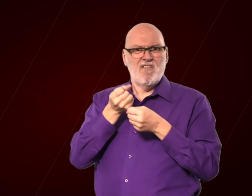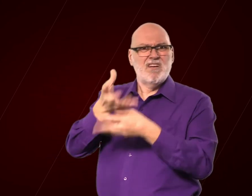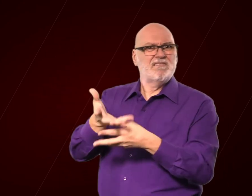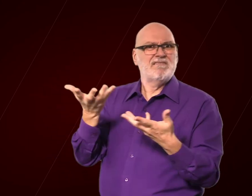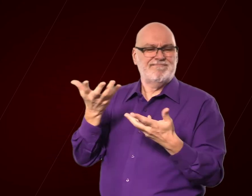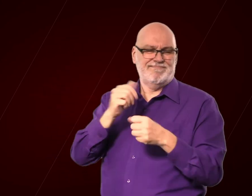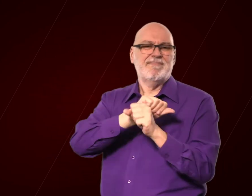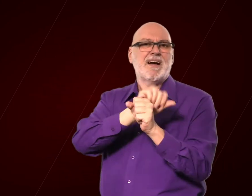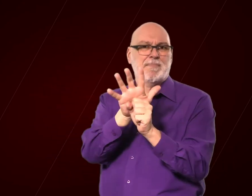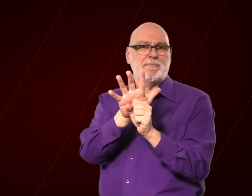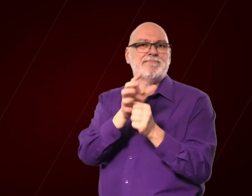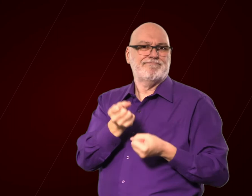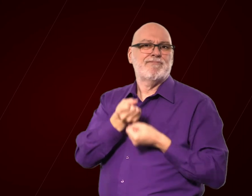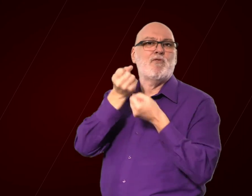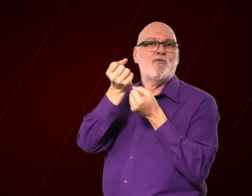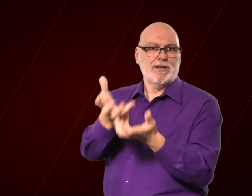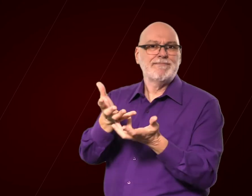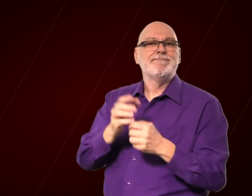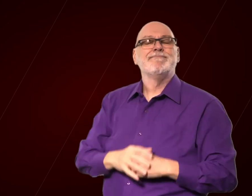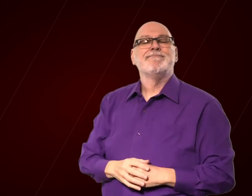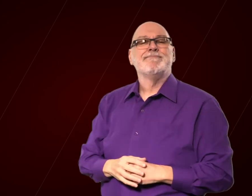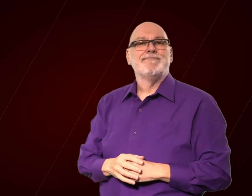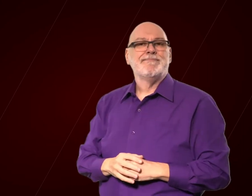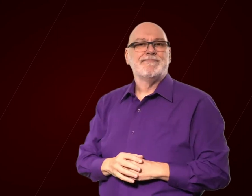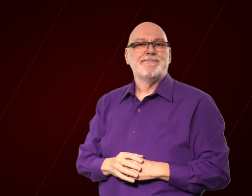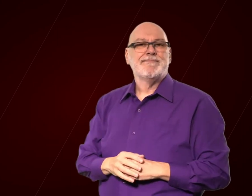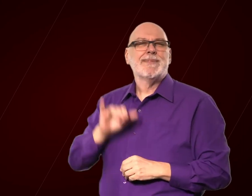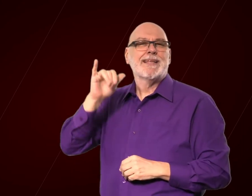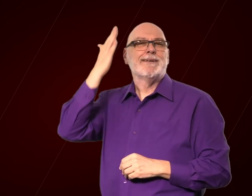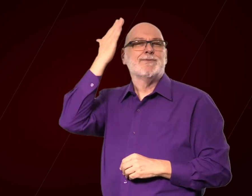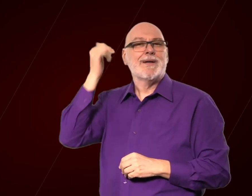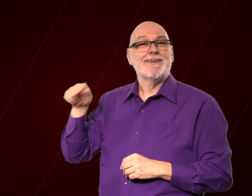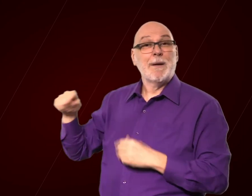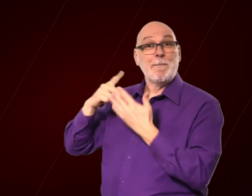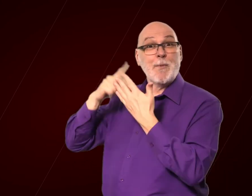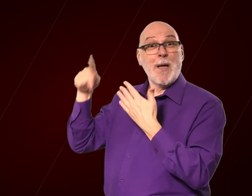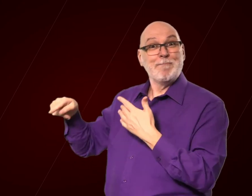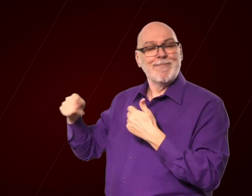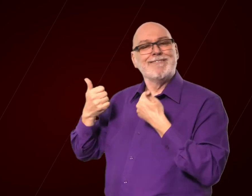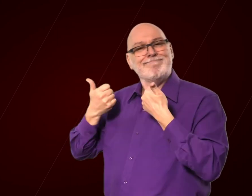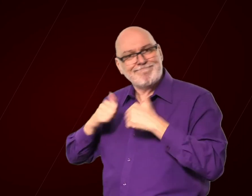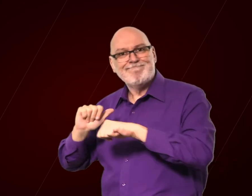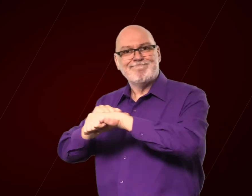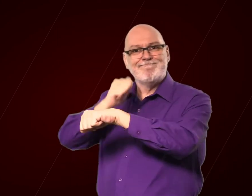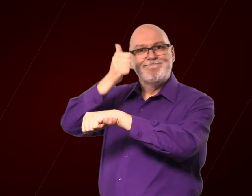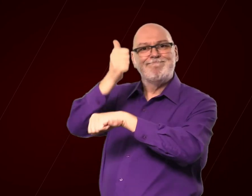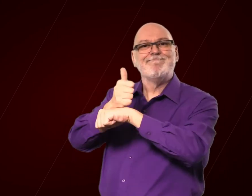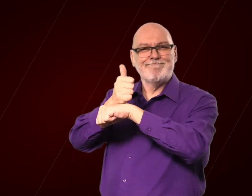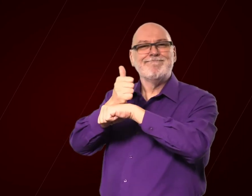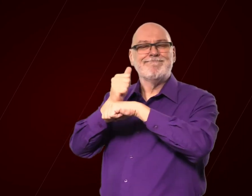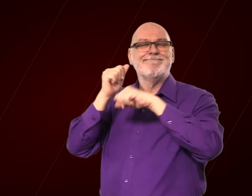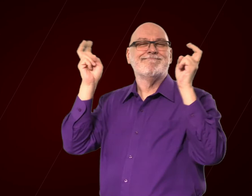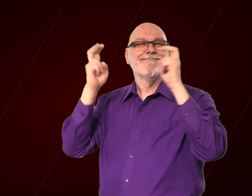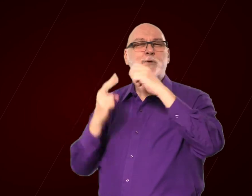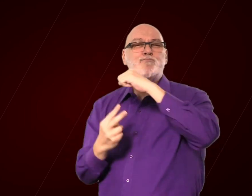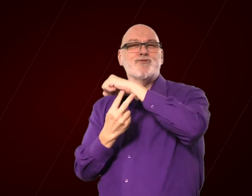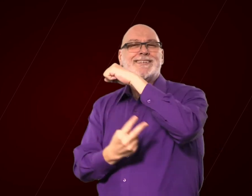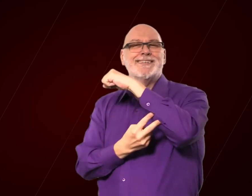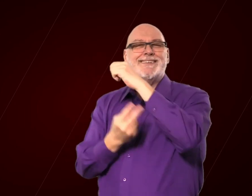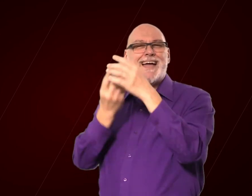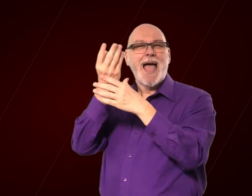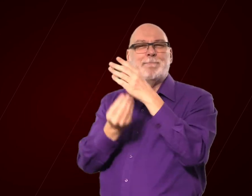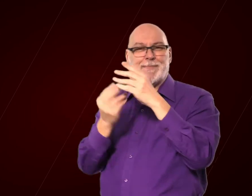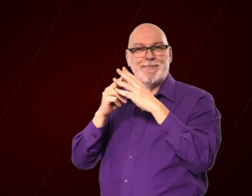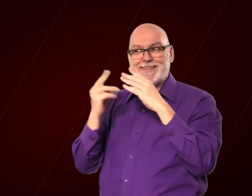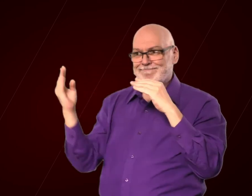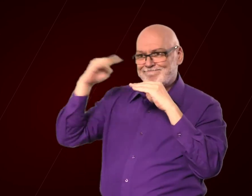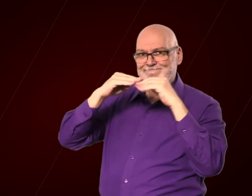the pandemic and this program intends to bridge the gap